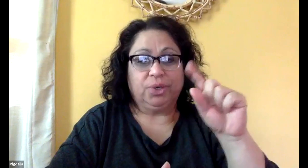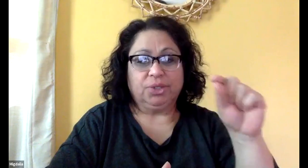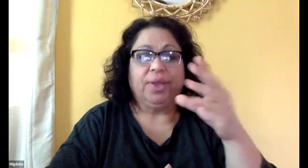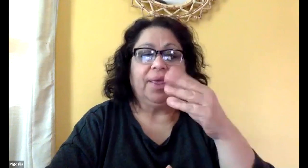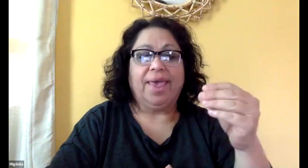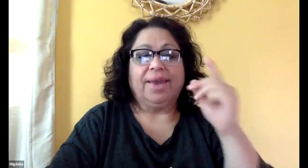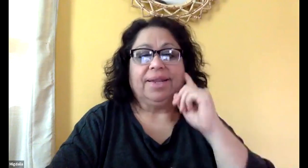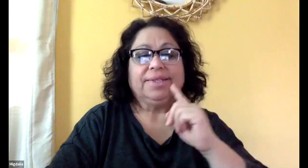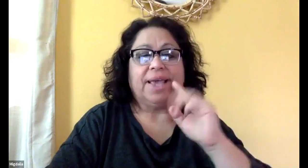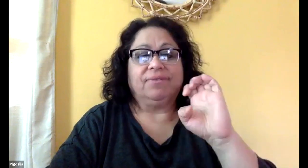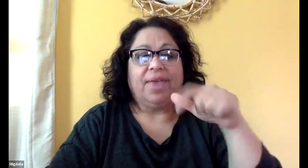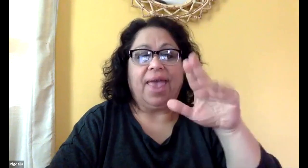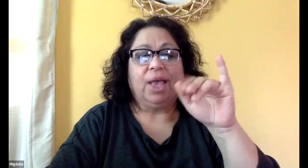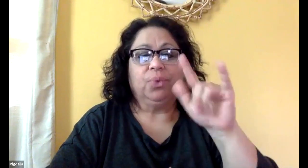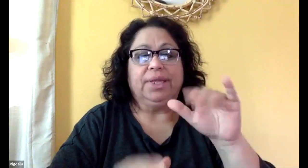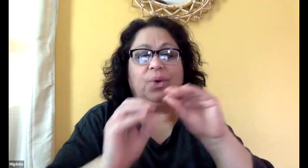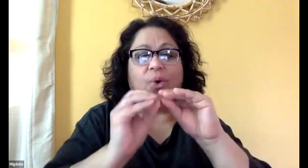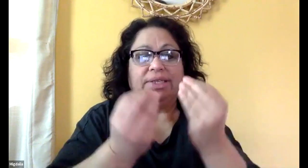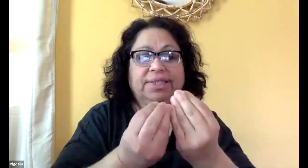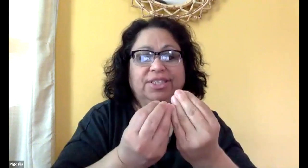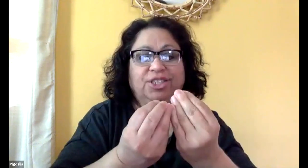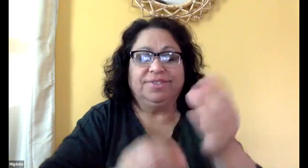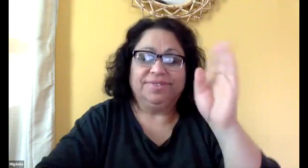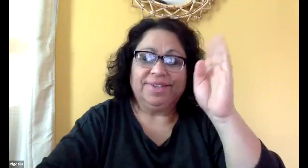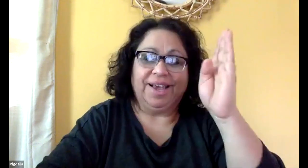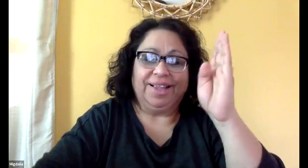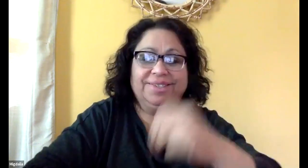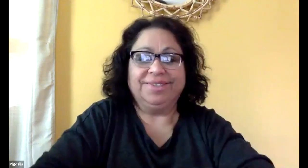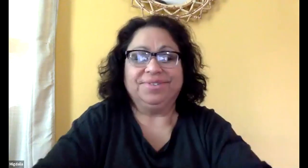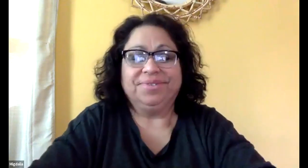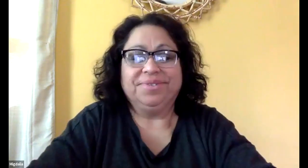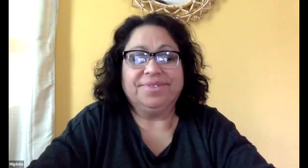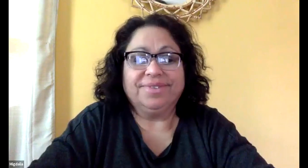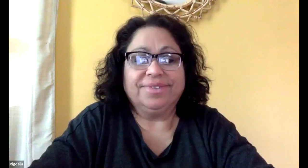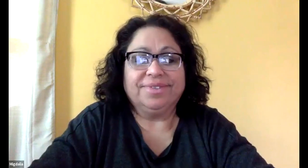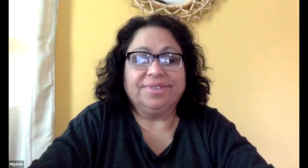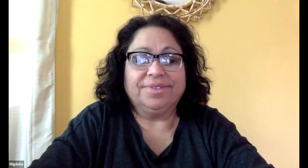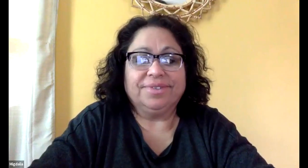Hello, my name is Migdalia and I'm the